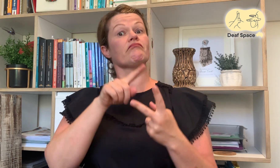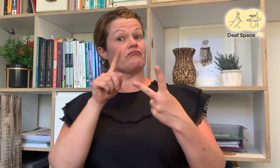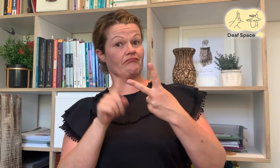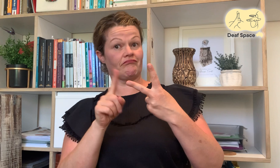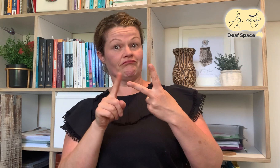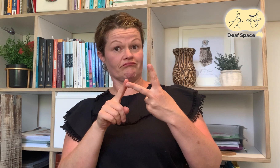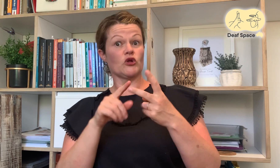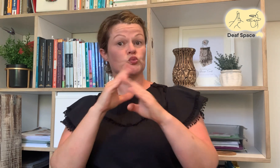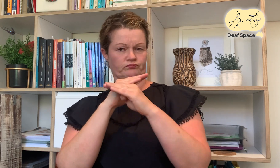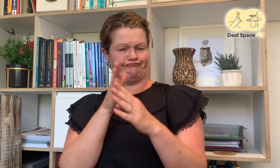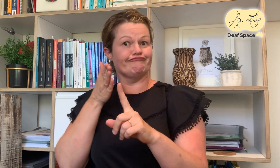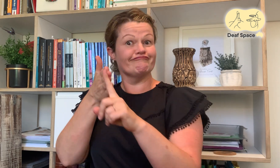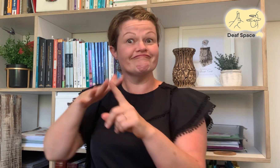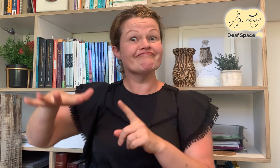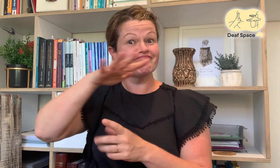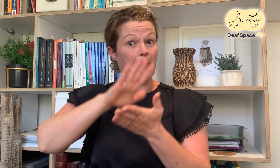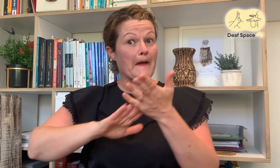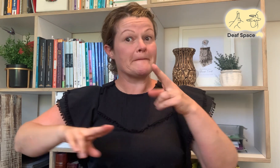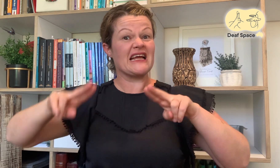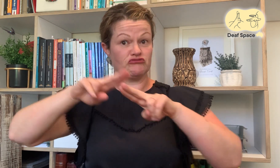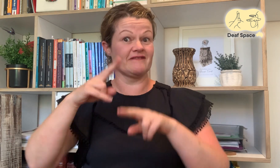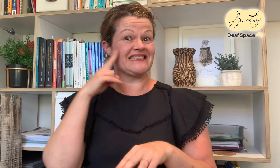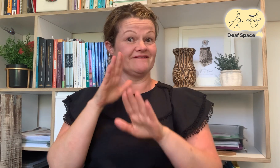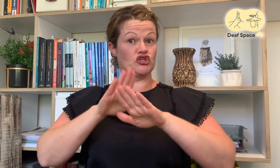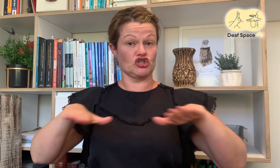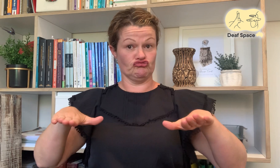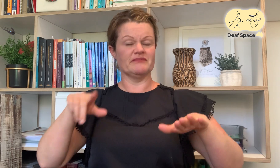The second workshop is aimed at parents of Deaf children.